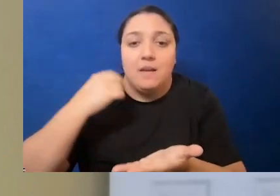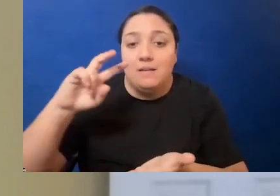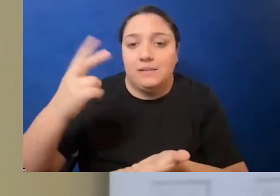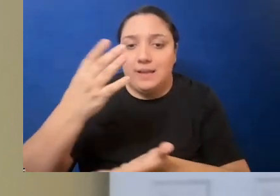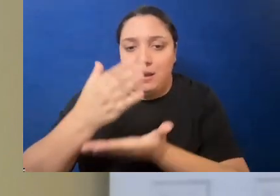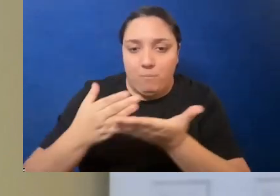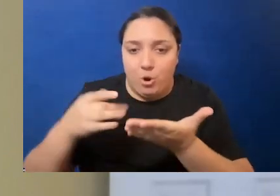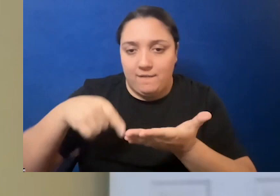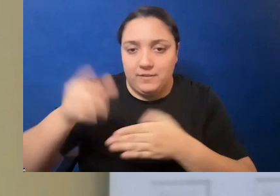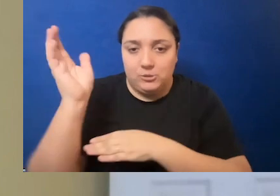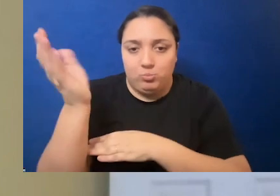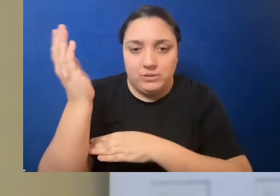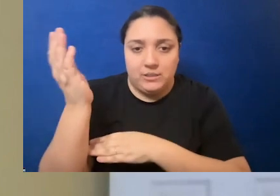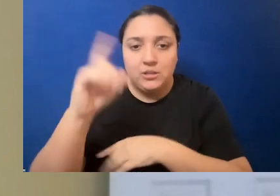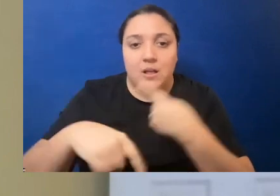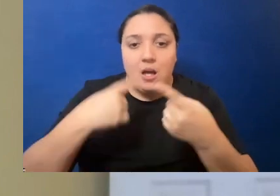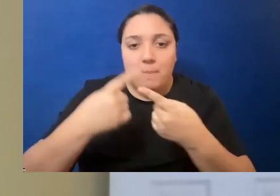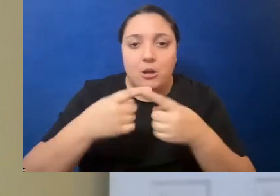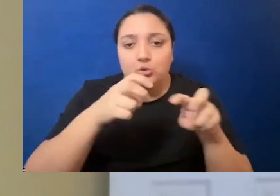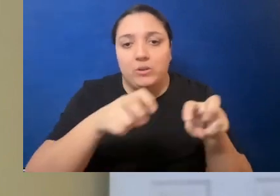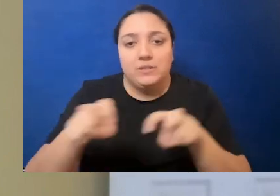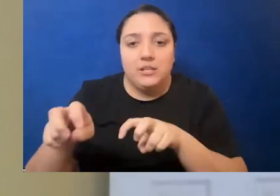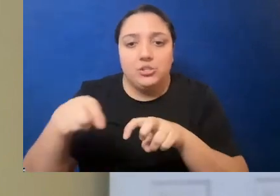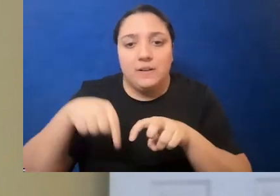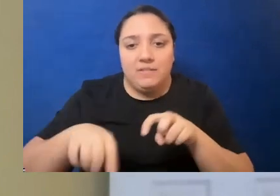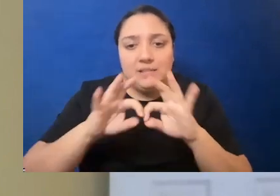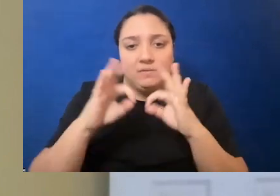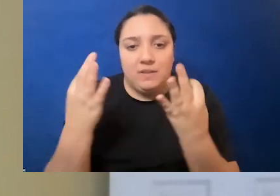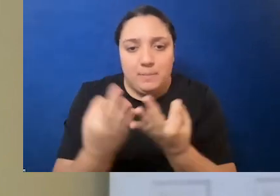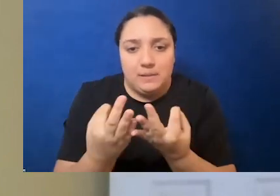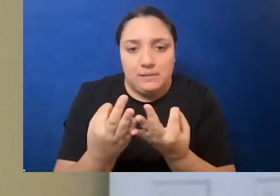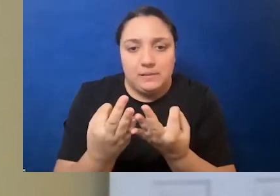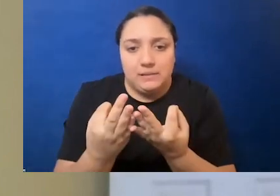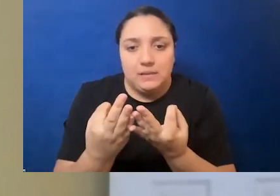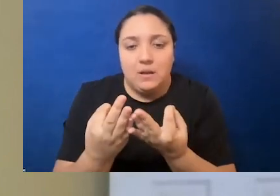PART TWO THIS PRESENTATION ABOUT THE TRANSITION OF THESE FAMILIES